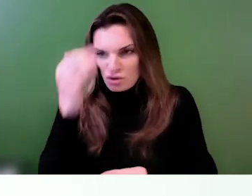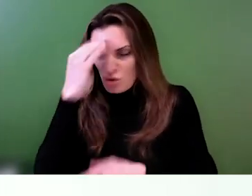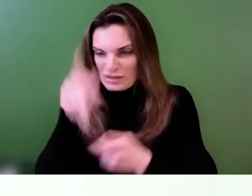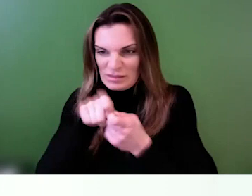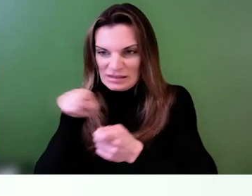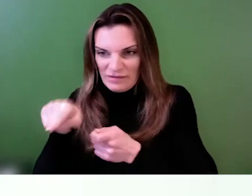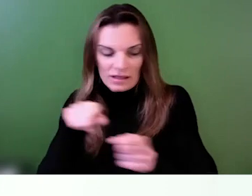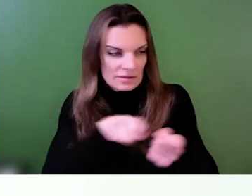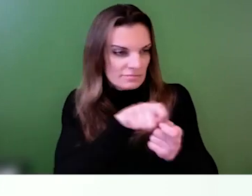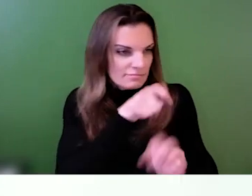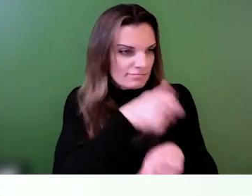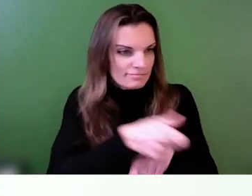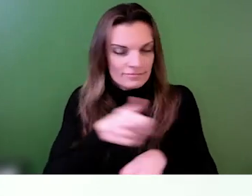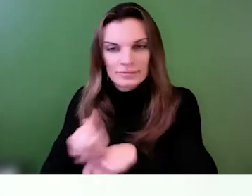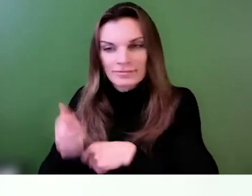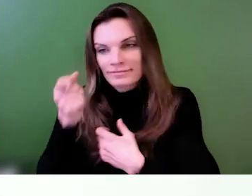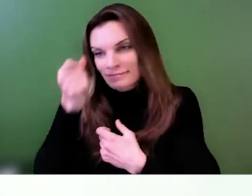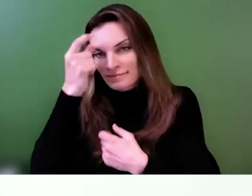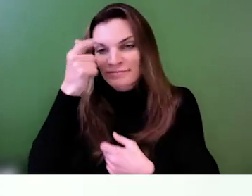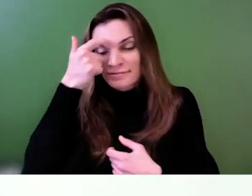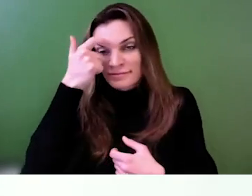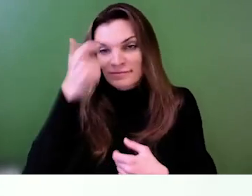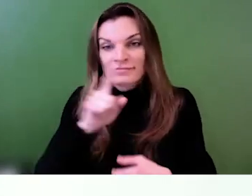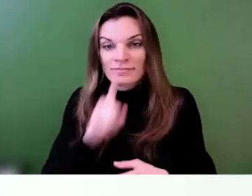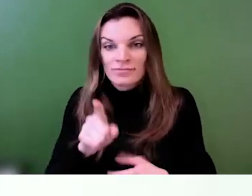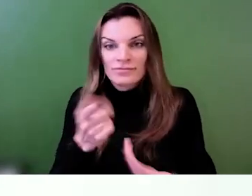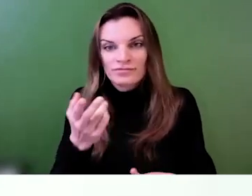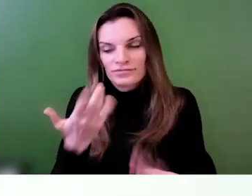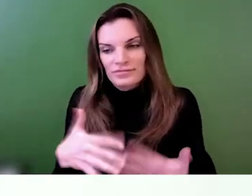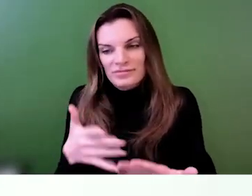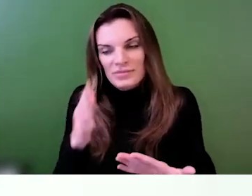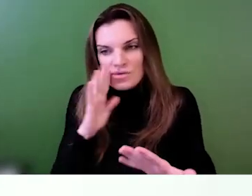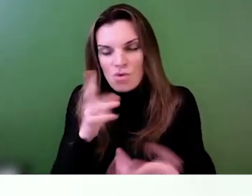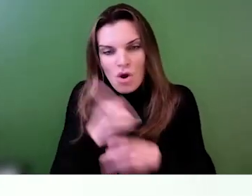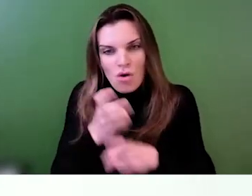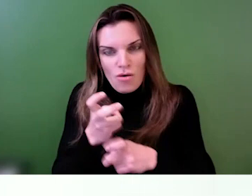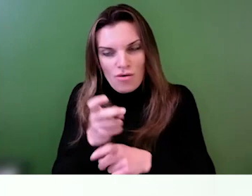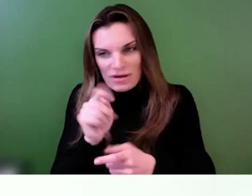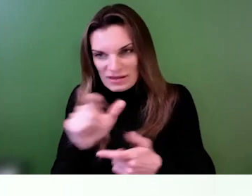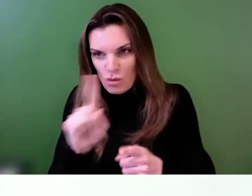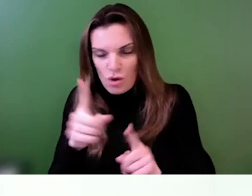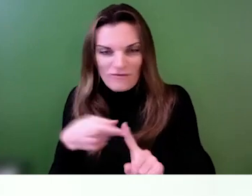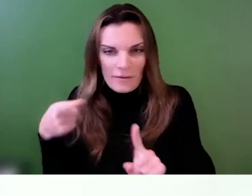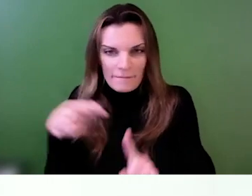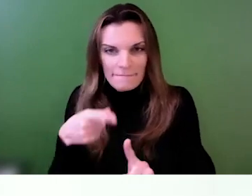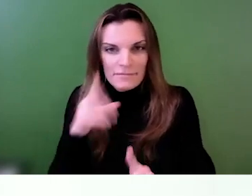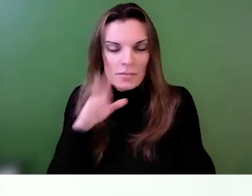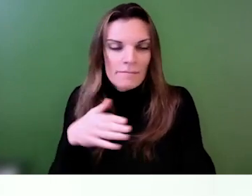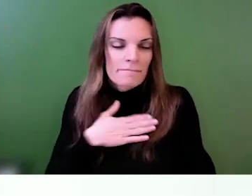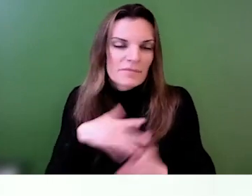that these things are very rarely neat and tidy like I said. I know my examples were very simplified. And we do